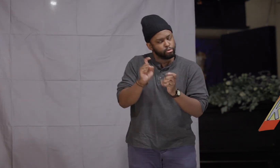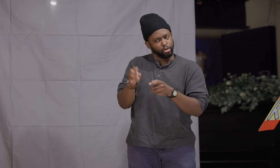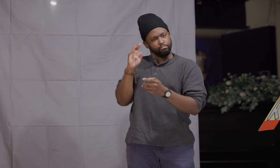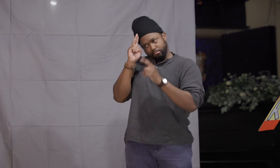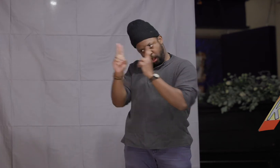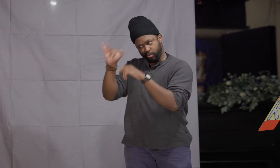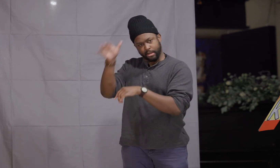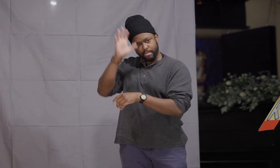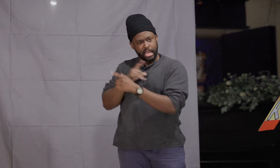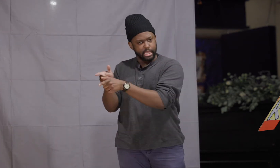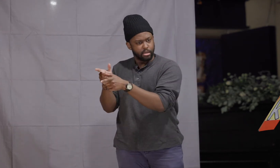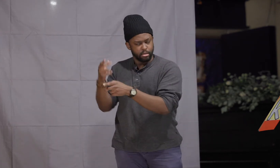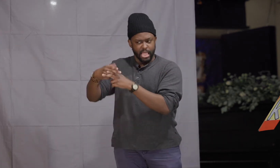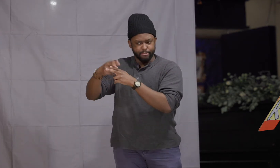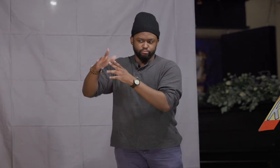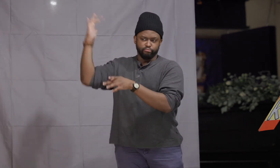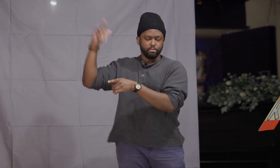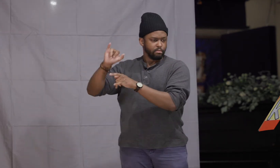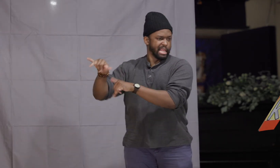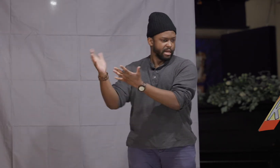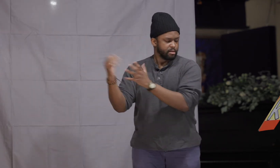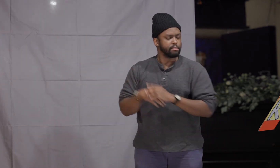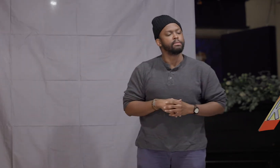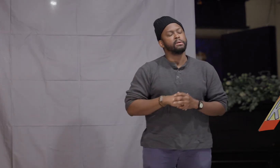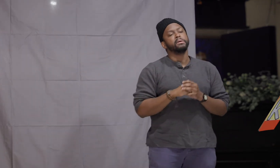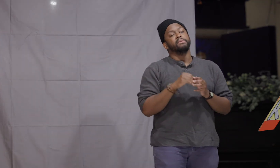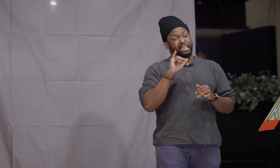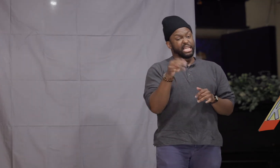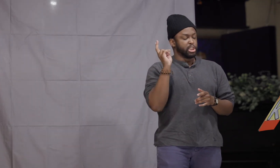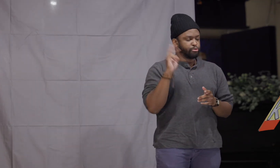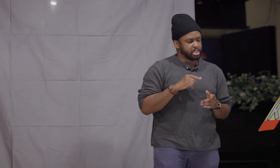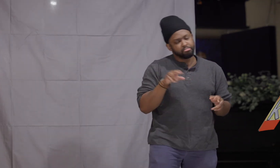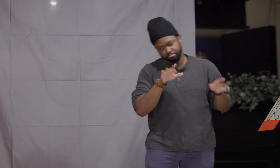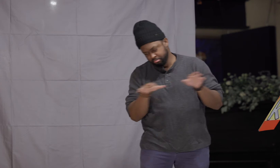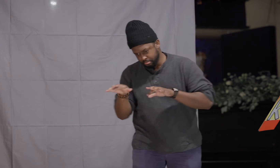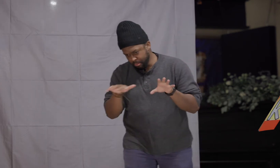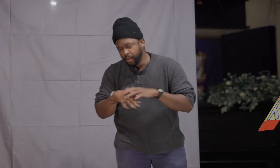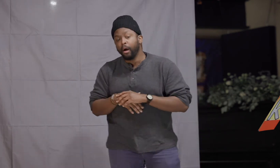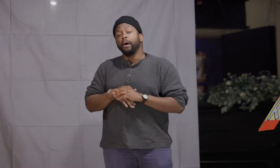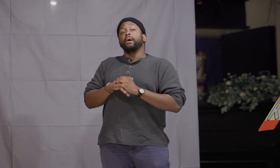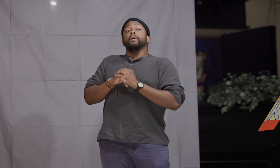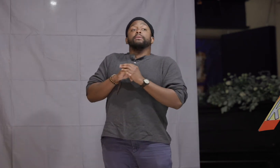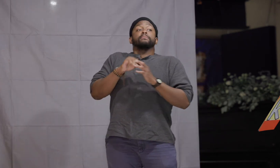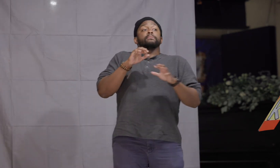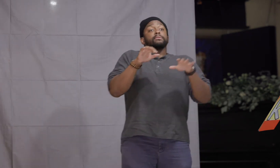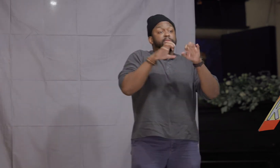However, he'll always give credit to the man who taught him everything he knew, another important part of our Black history.